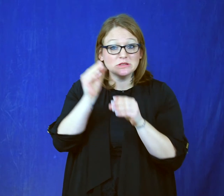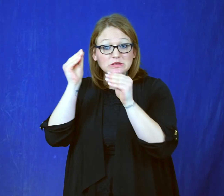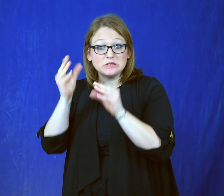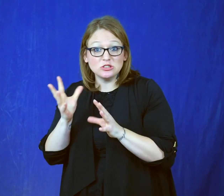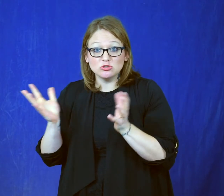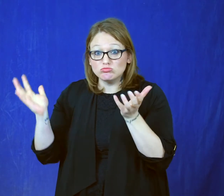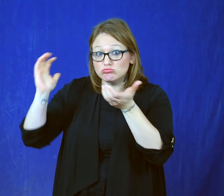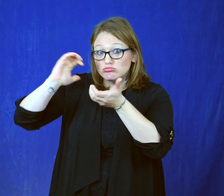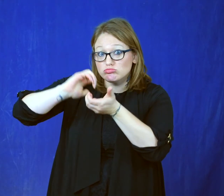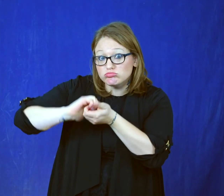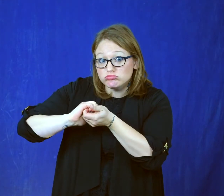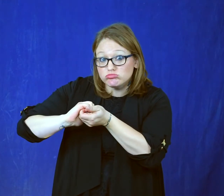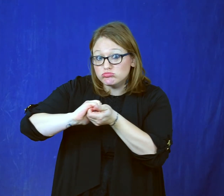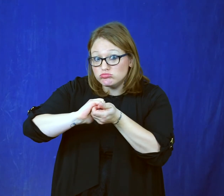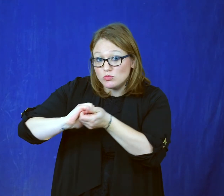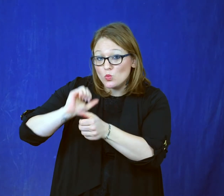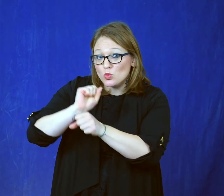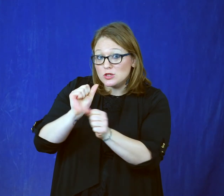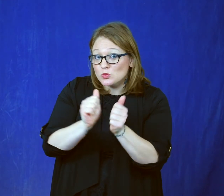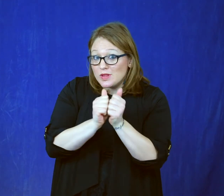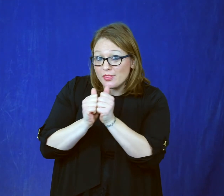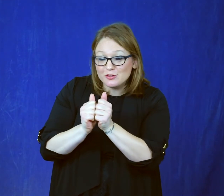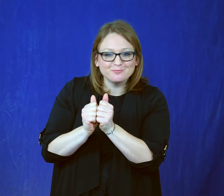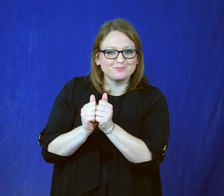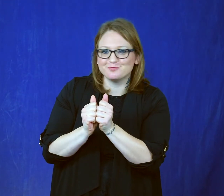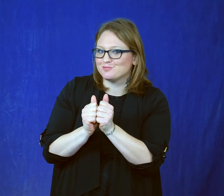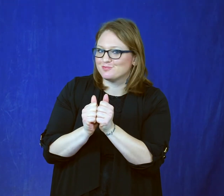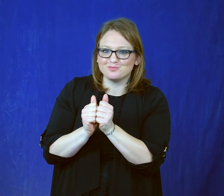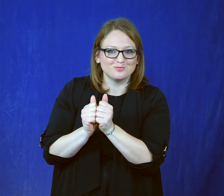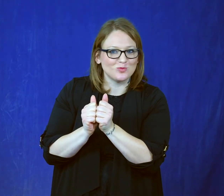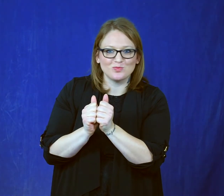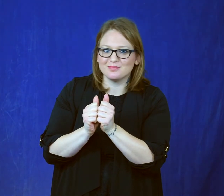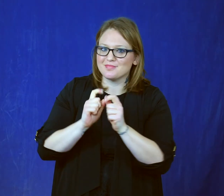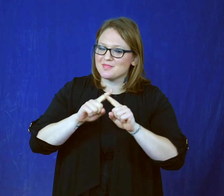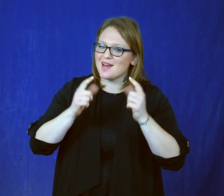Before this year, the Deaf Mentors have never partnered with the educators.